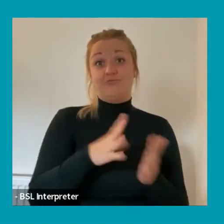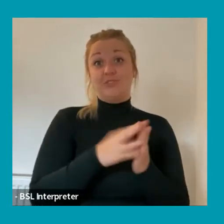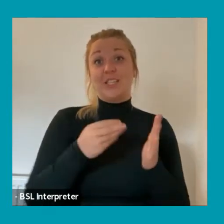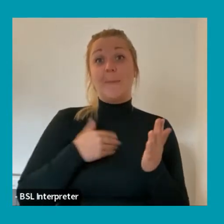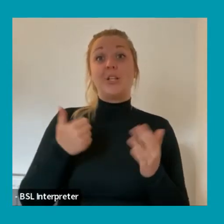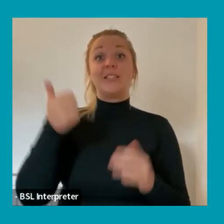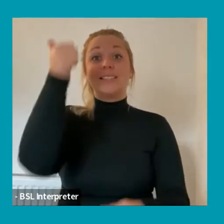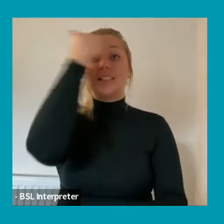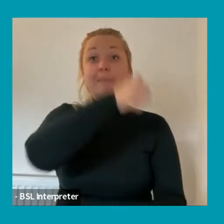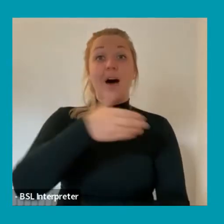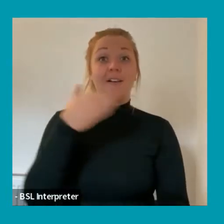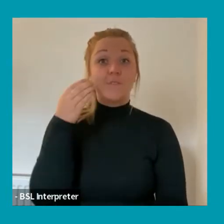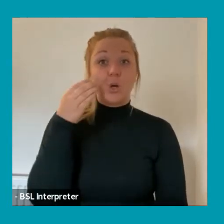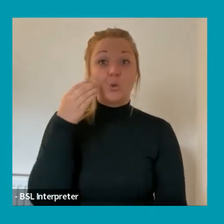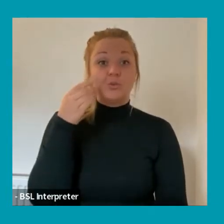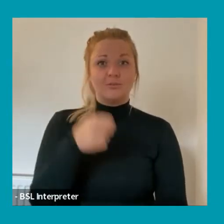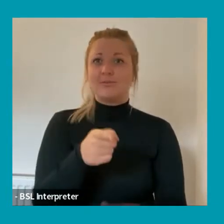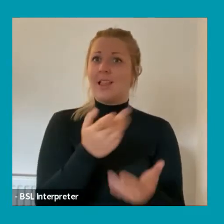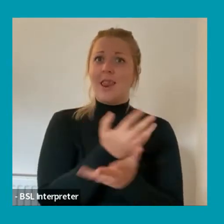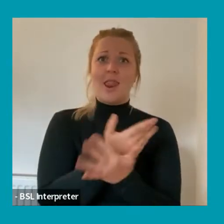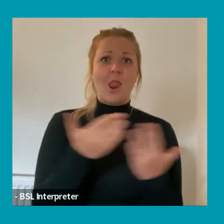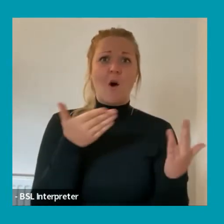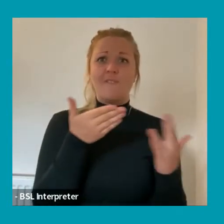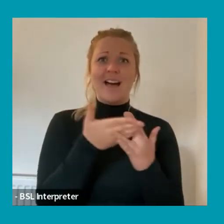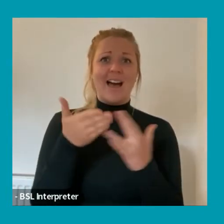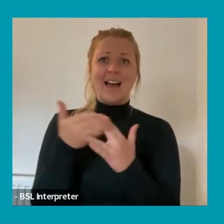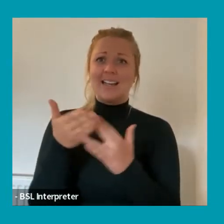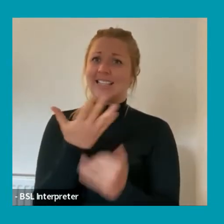And give people you know access that they wouldn't have had before they existed.